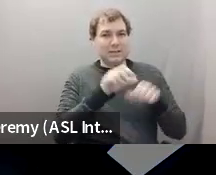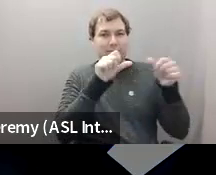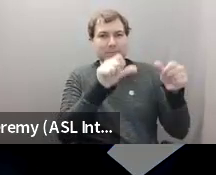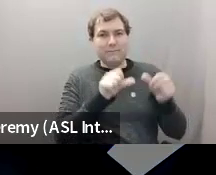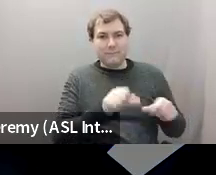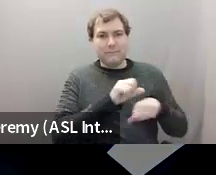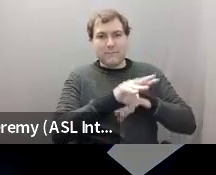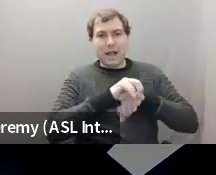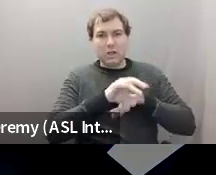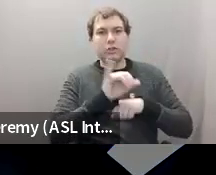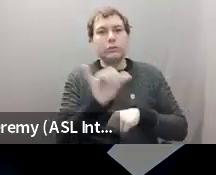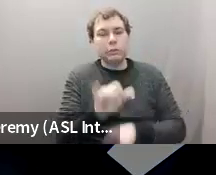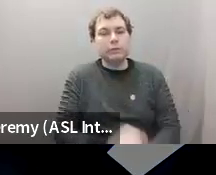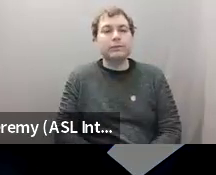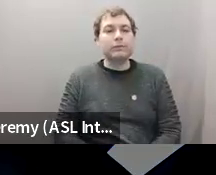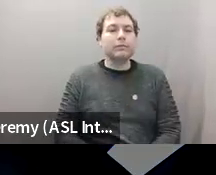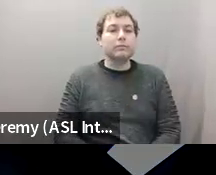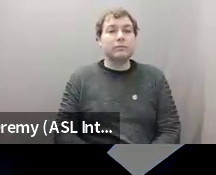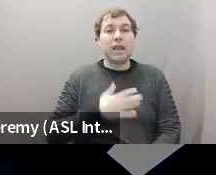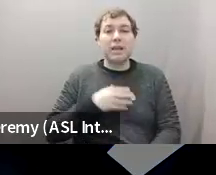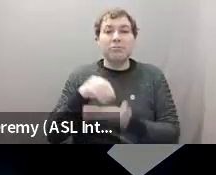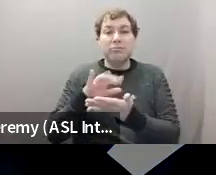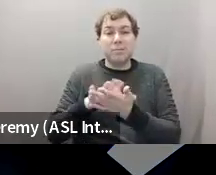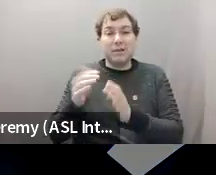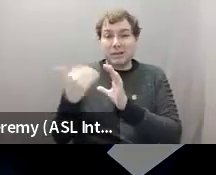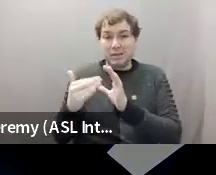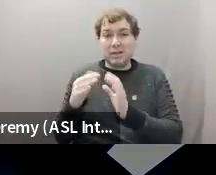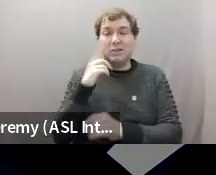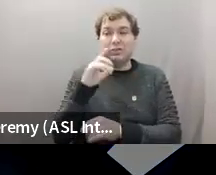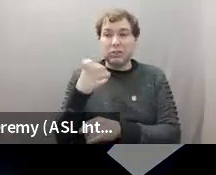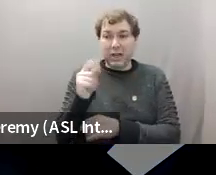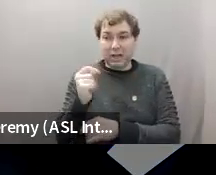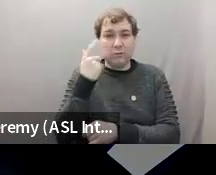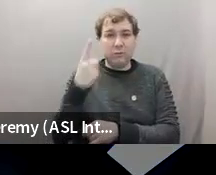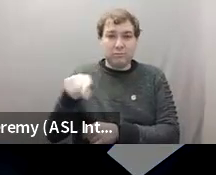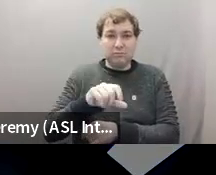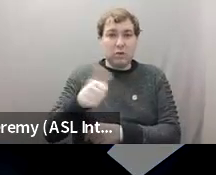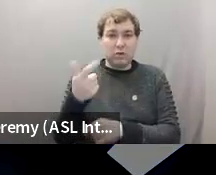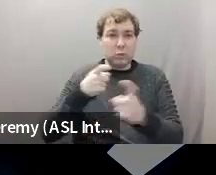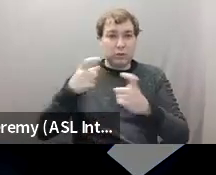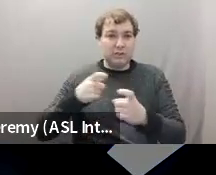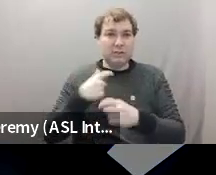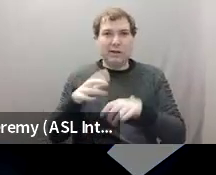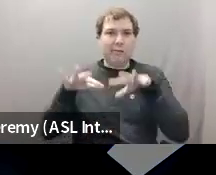Christinne Gray: And so if if you want, I can put my email in the chat in case you have many more other questions, and I'm sorry for taking up so much time.